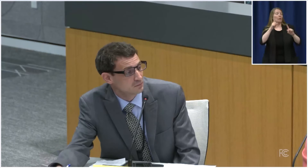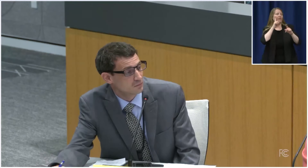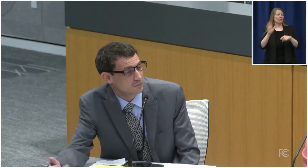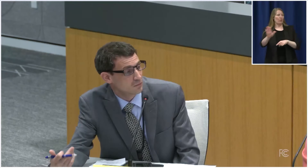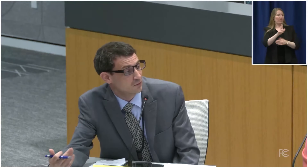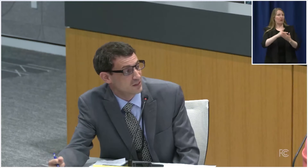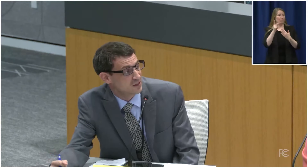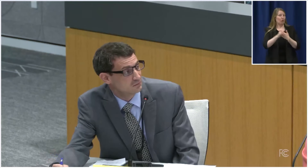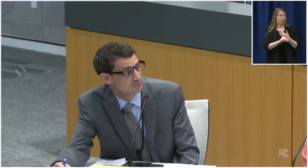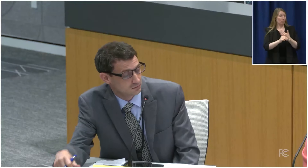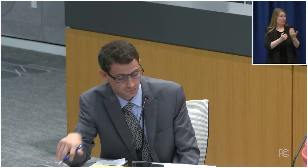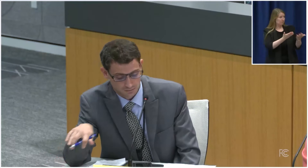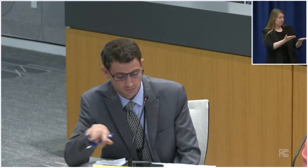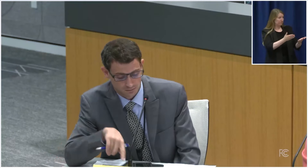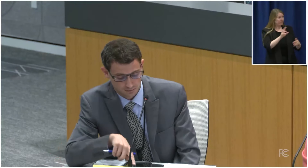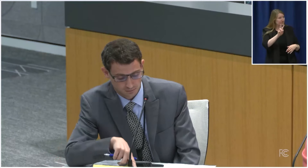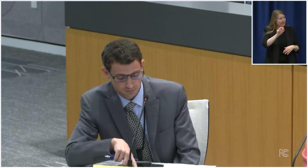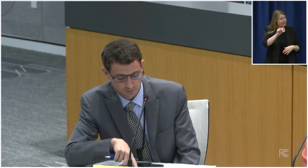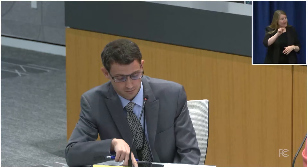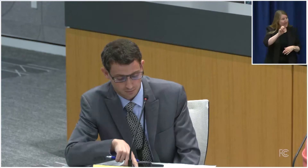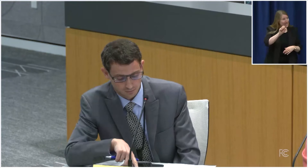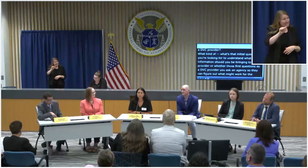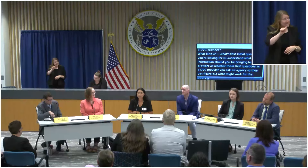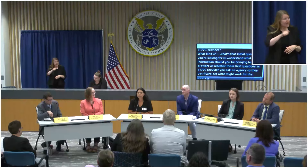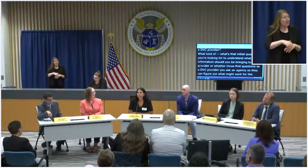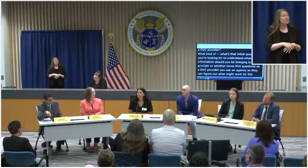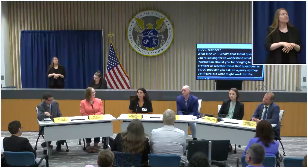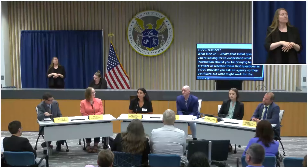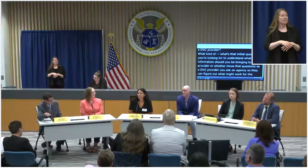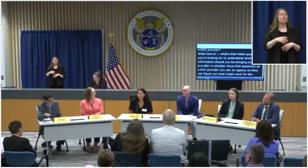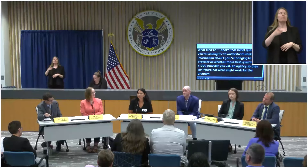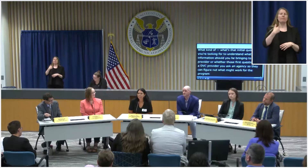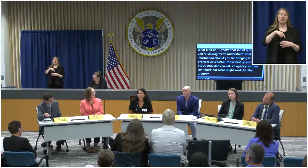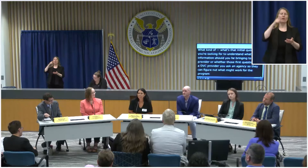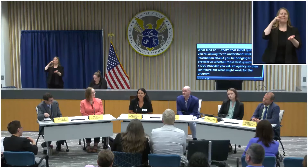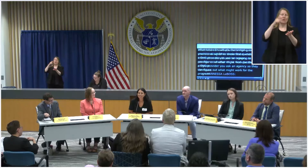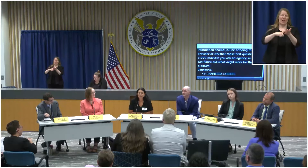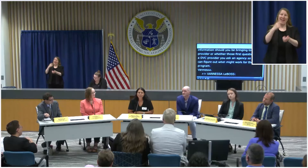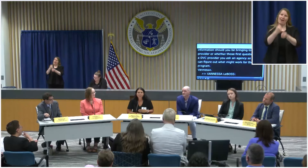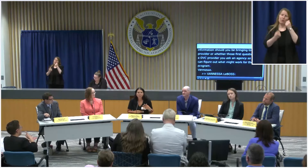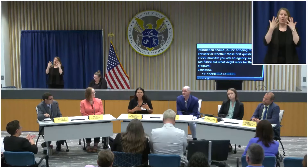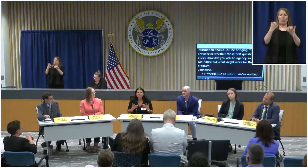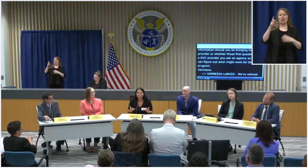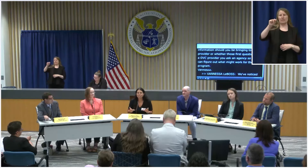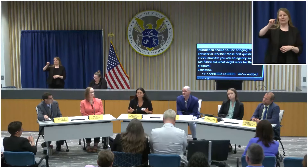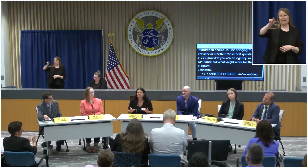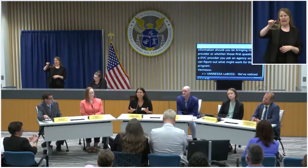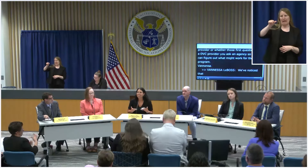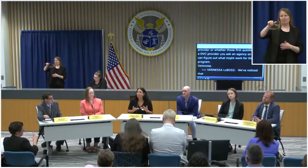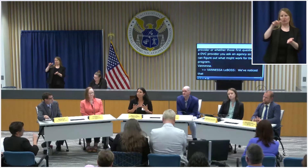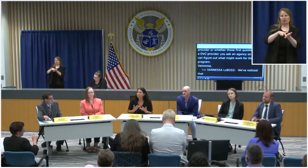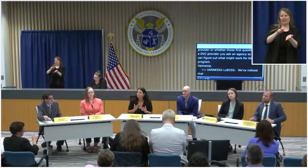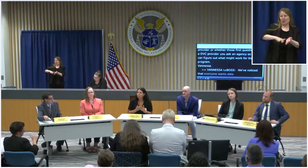FIRST QUESTIONS AS A DVC PROVIDER YOU ASK AN AGENCY SO THEY CAN FIGURE OUT WHAT MIGHT WORK FOR THE PROGRAM. VANNESSA.